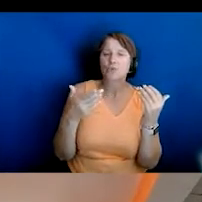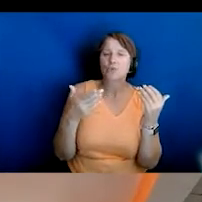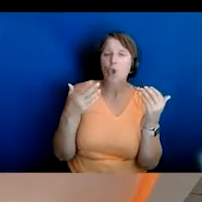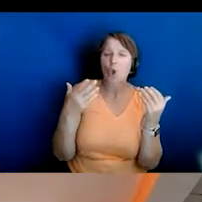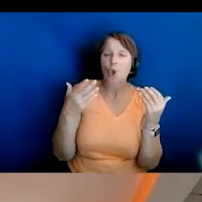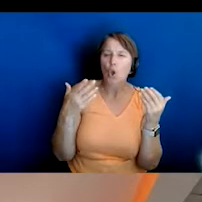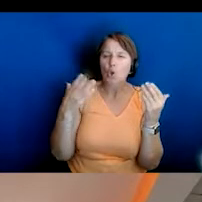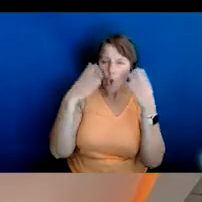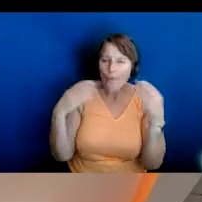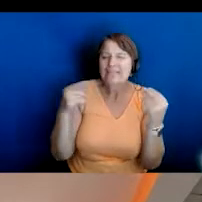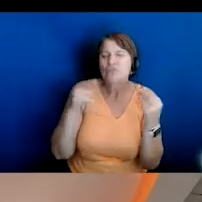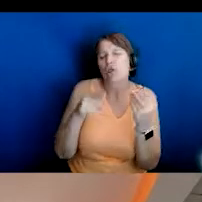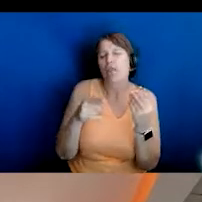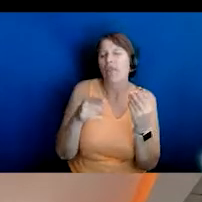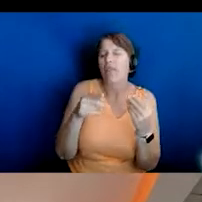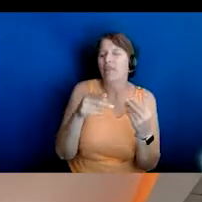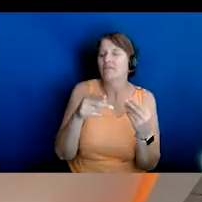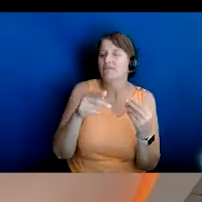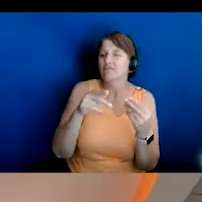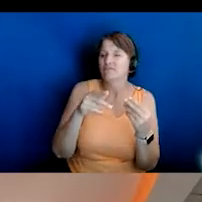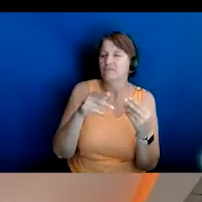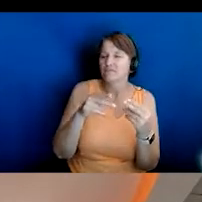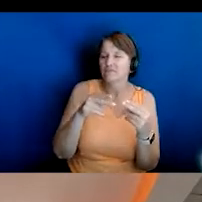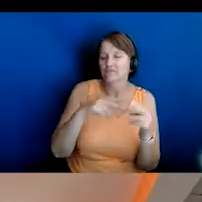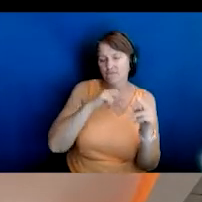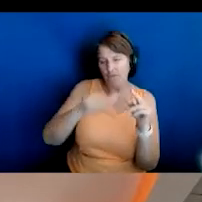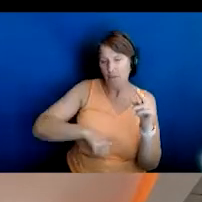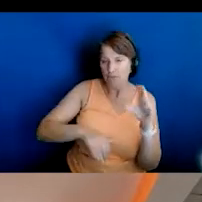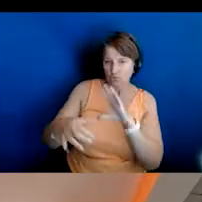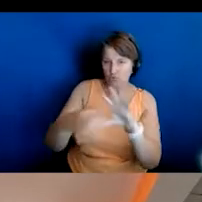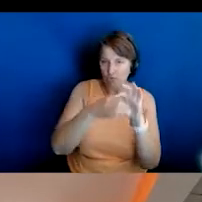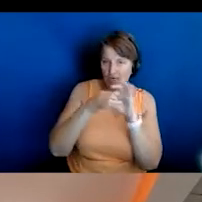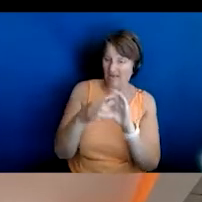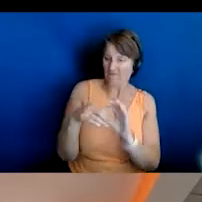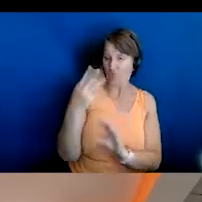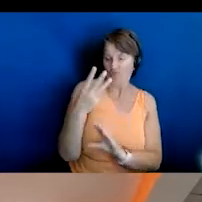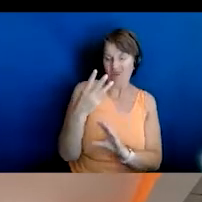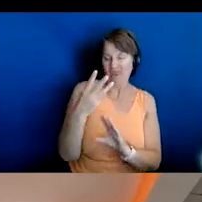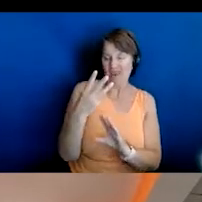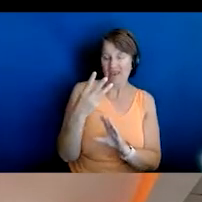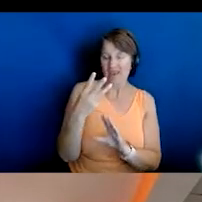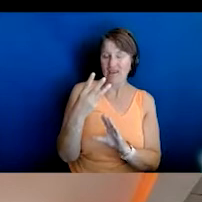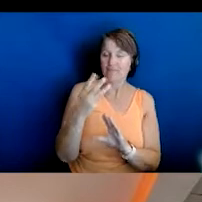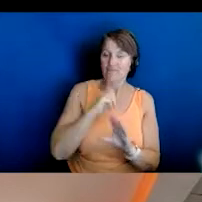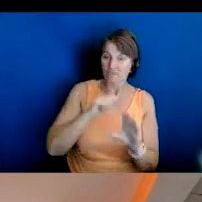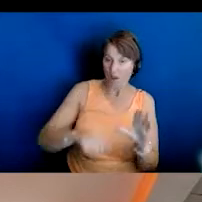So, we've now had three farmers who are hired every two years to run this site.